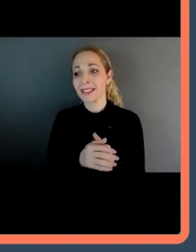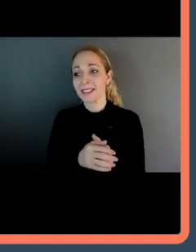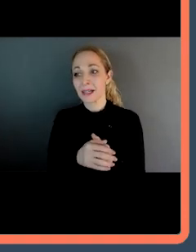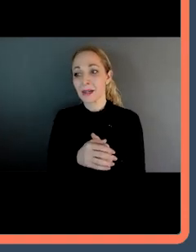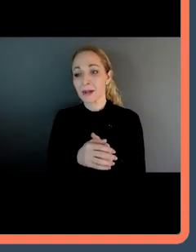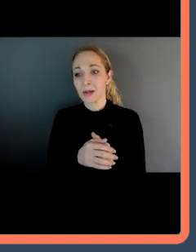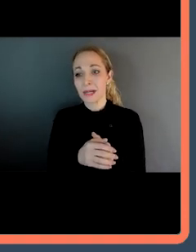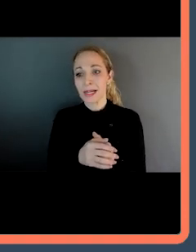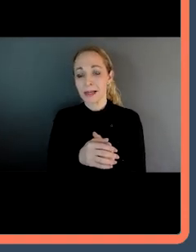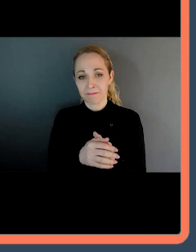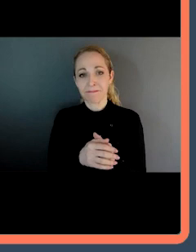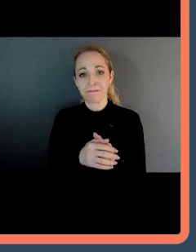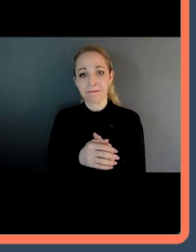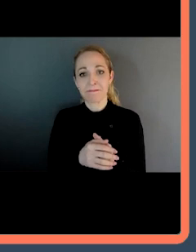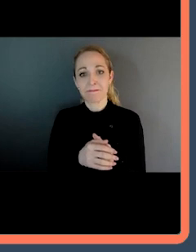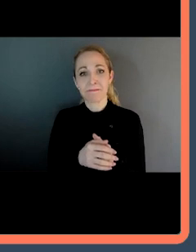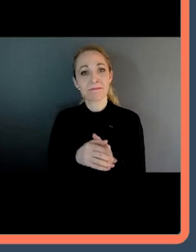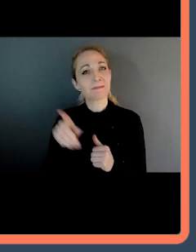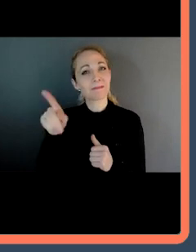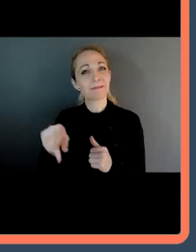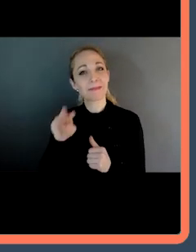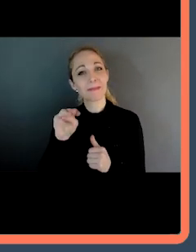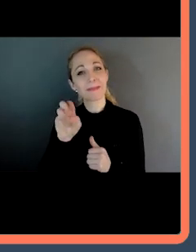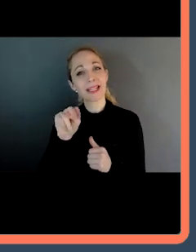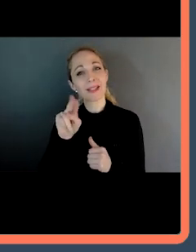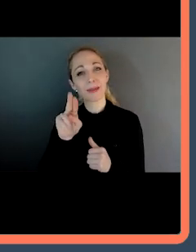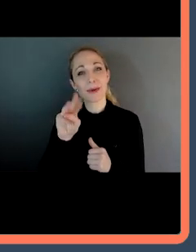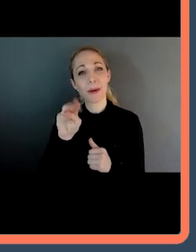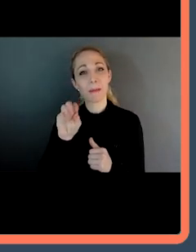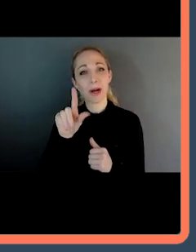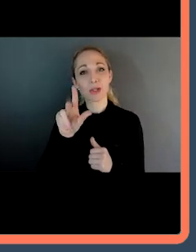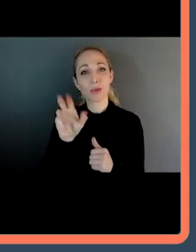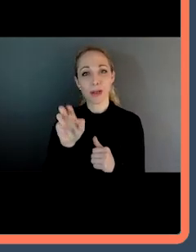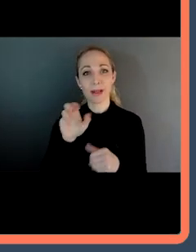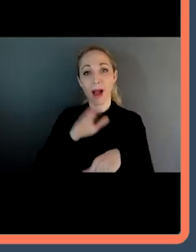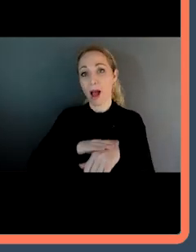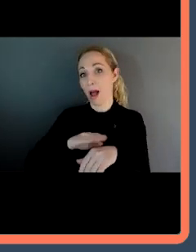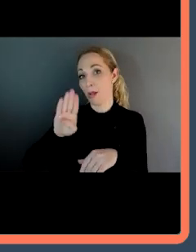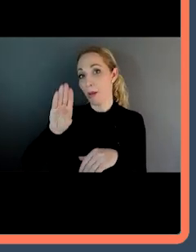SO, THE MENU MODULE IN THE BOILERPLATE ALREADY HAS A